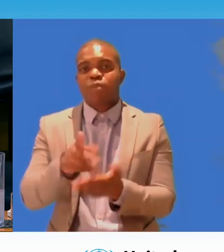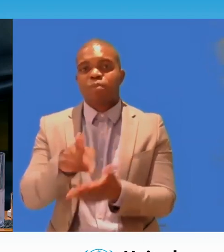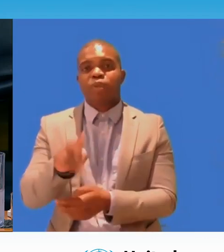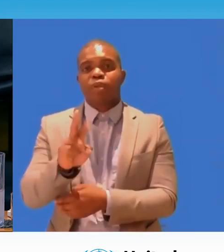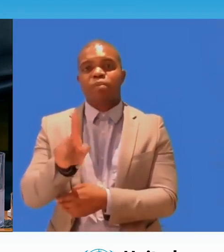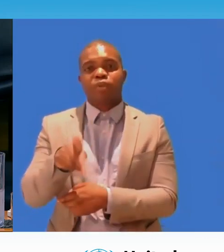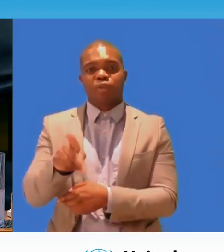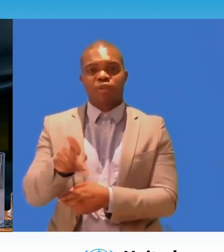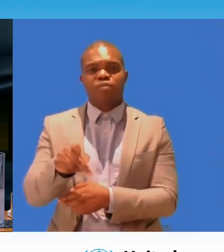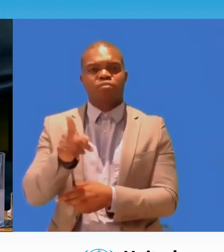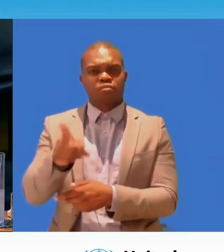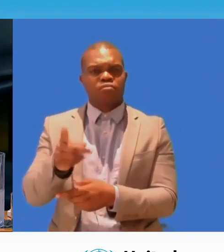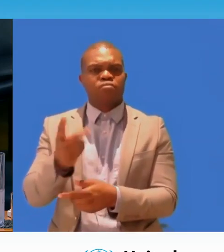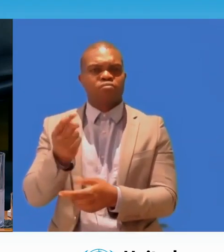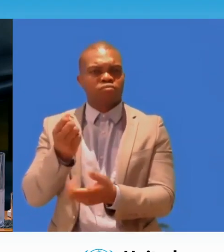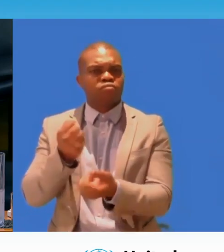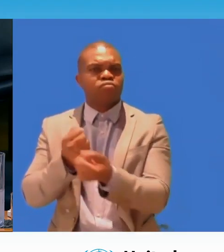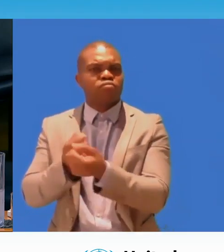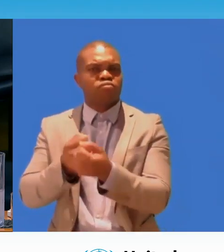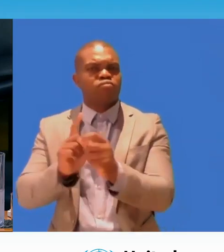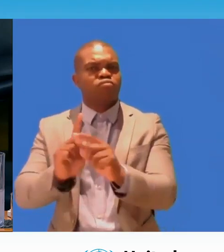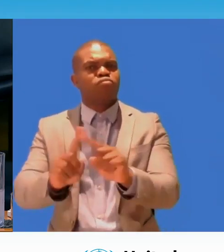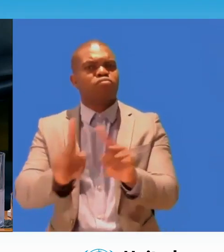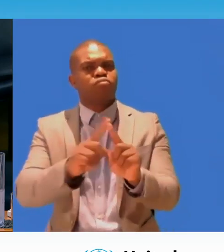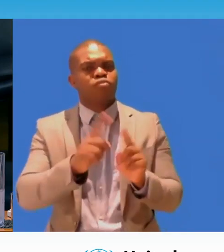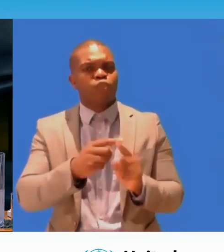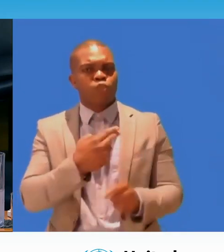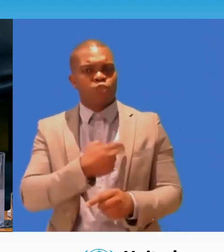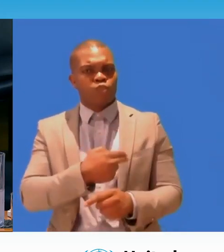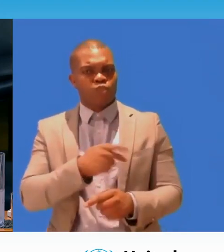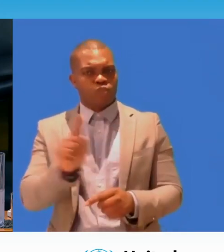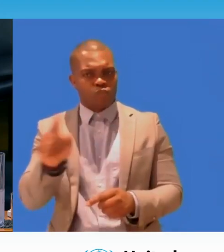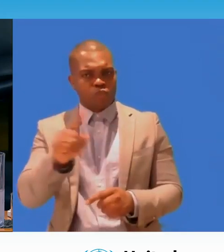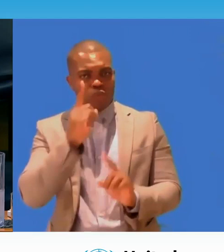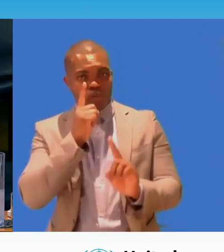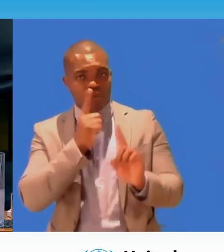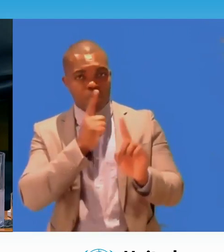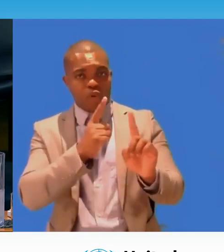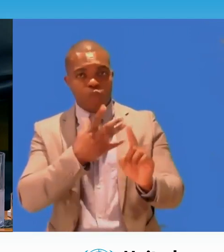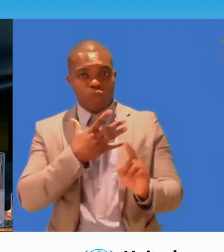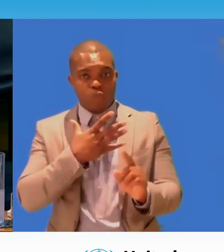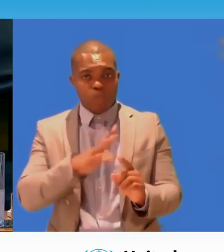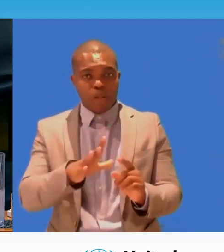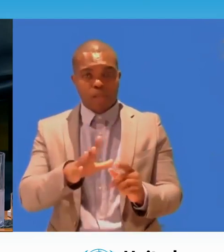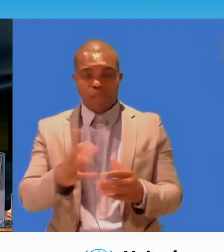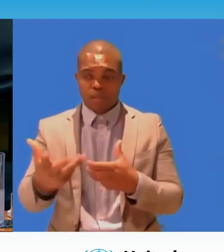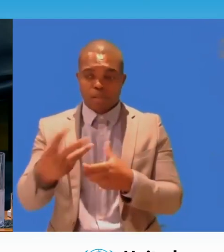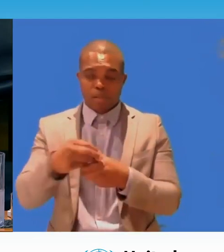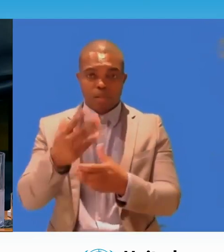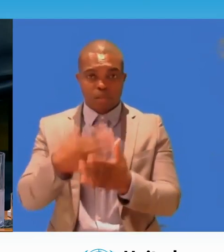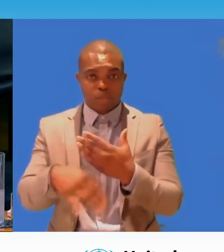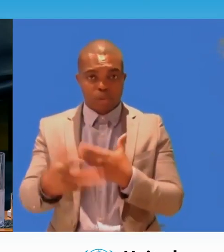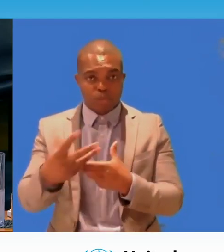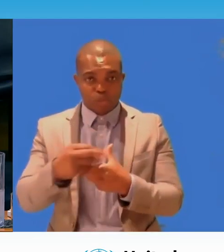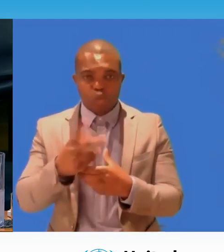to continue the collaboration with the upcoming Global disability Summit organ organizers Germany